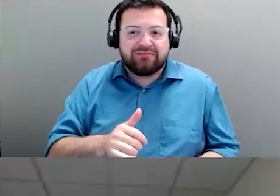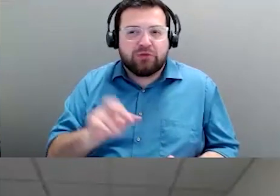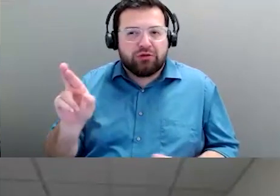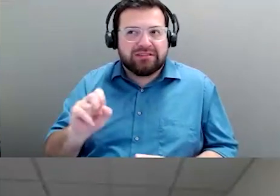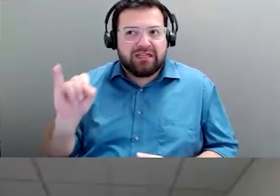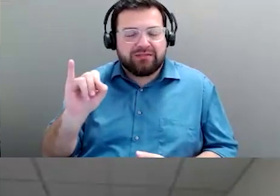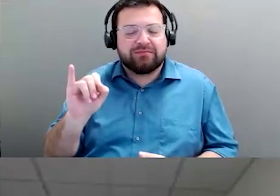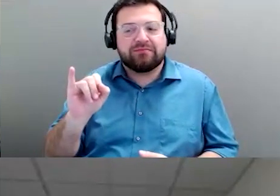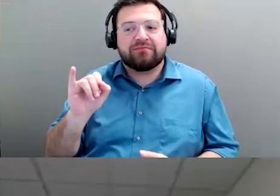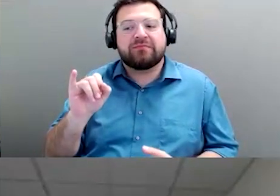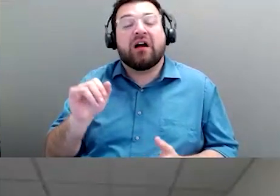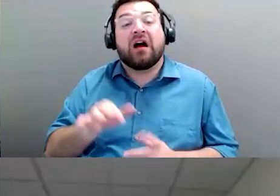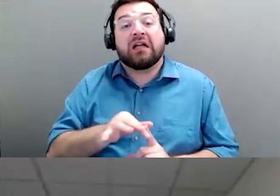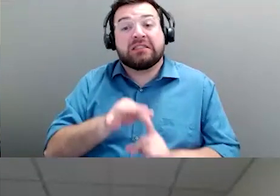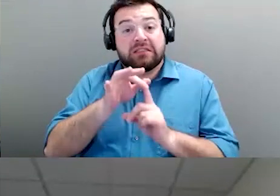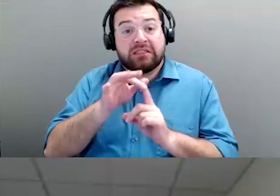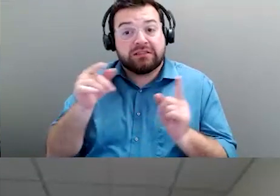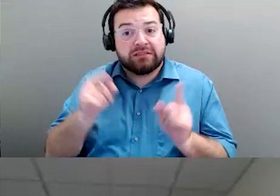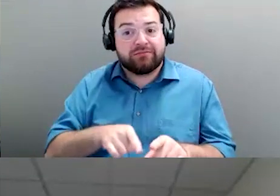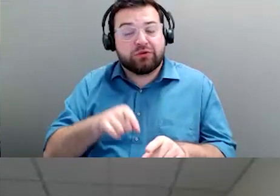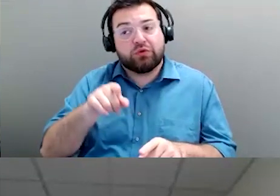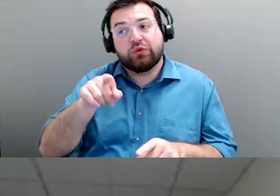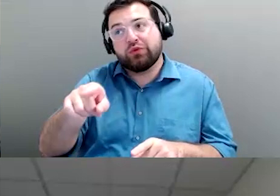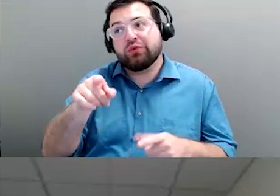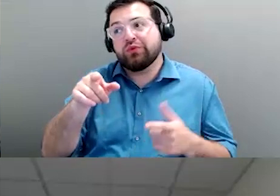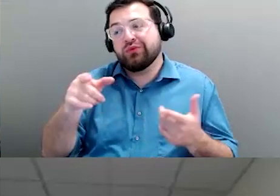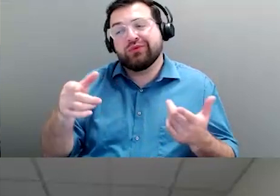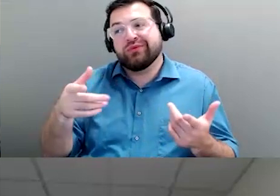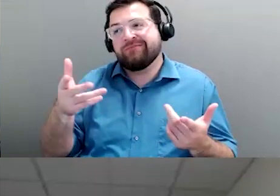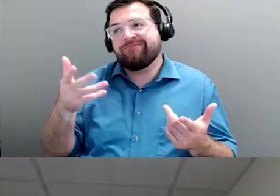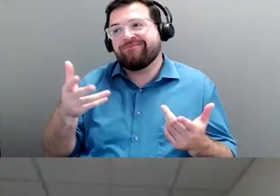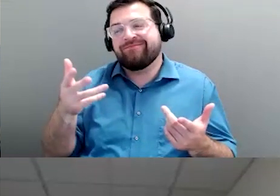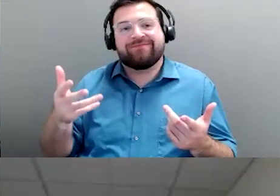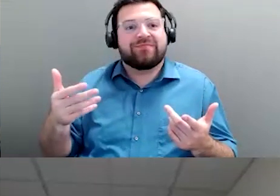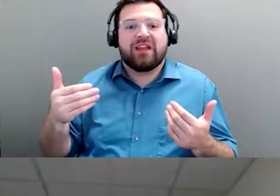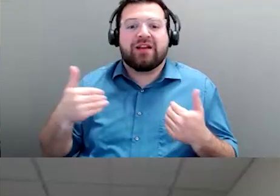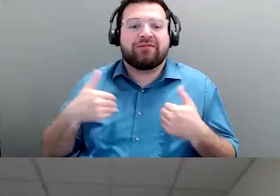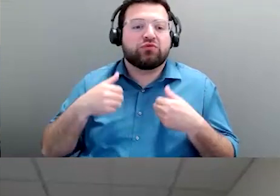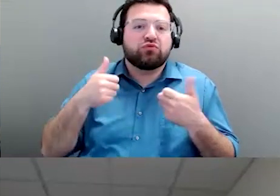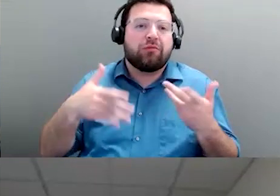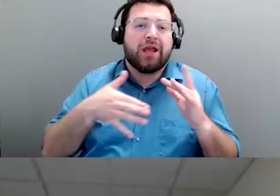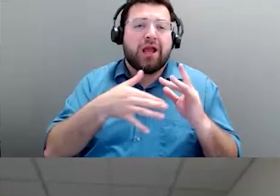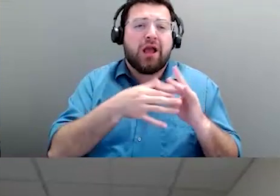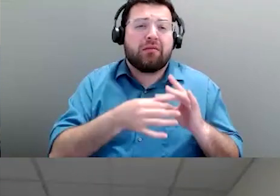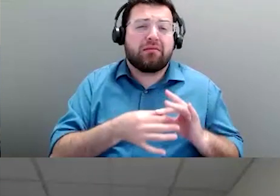Unless you start to get like a massive, massive number of comments in there. And,